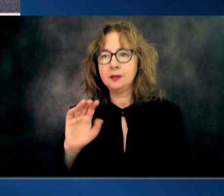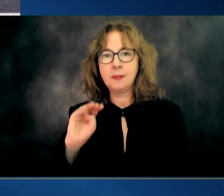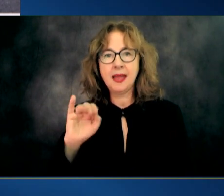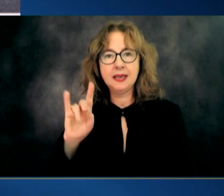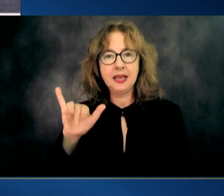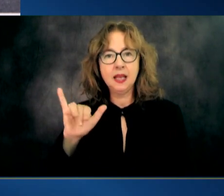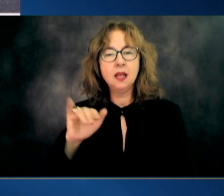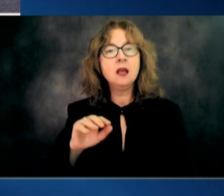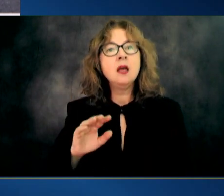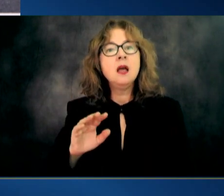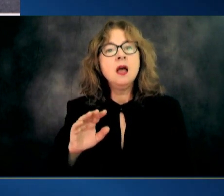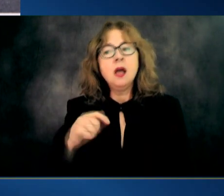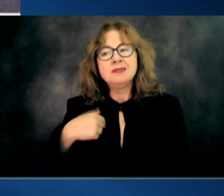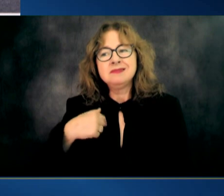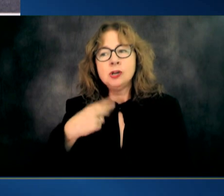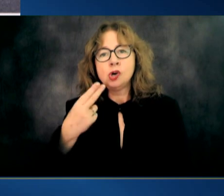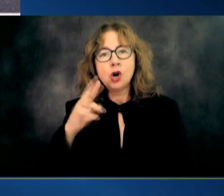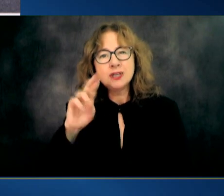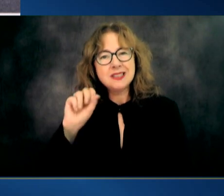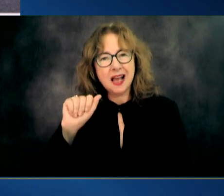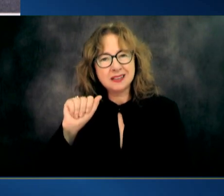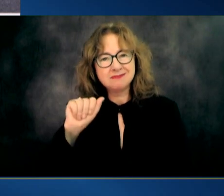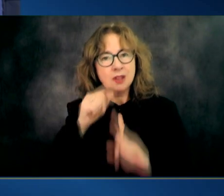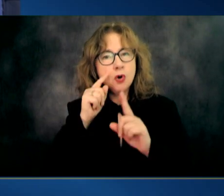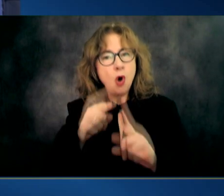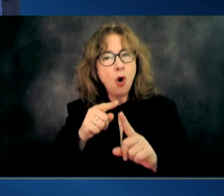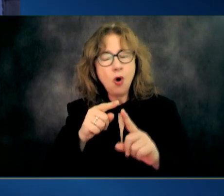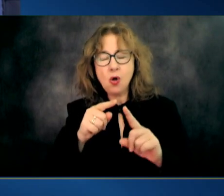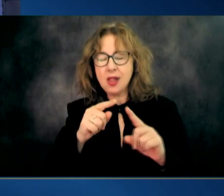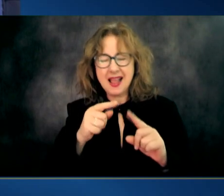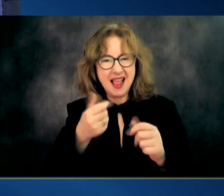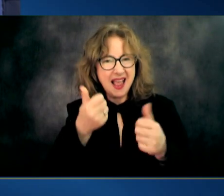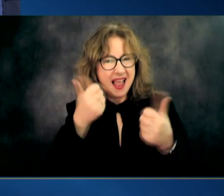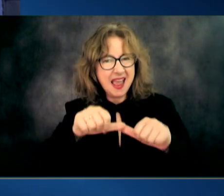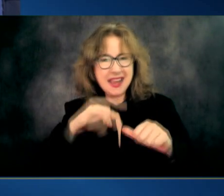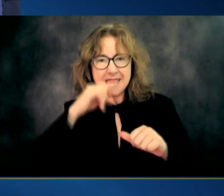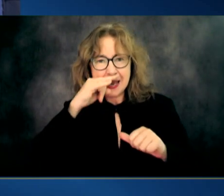every kid with sickle cell disease can play, go to work eventually,